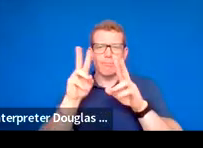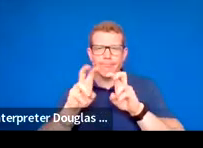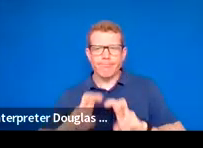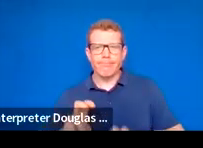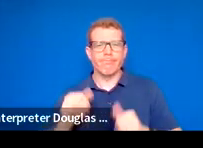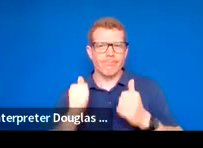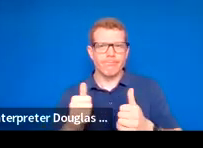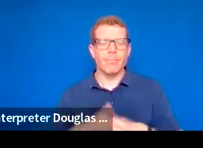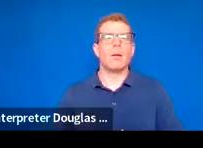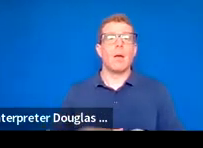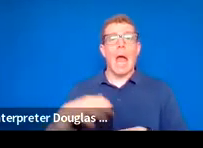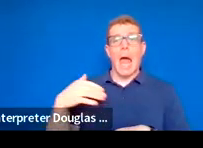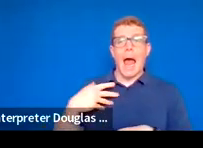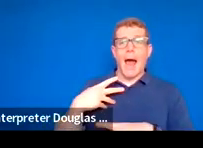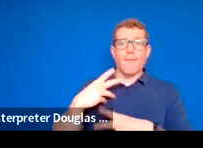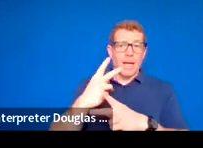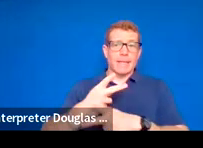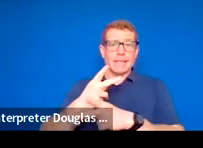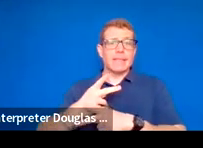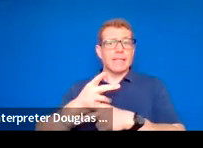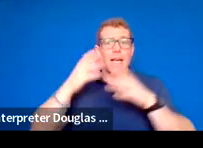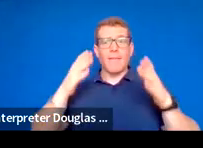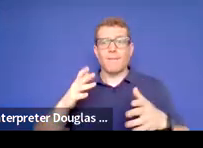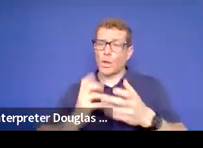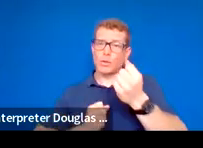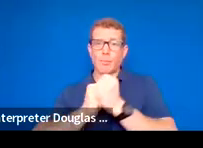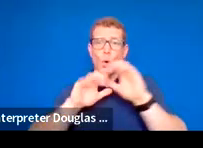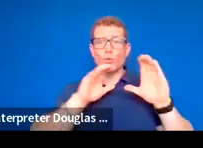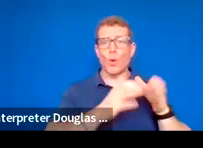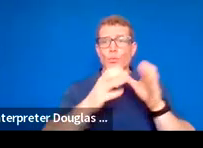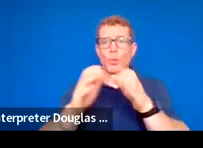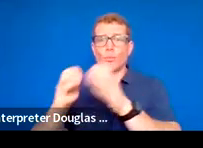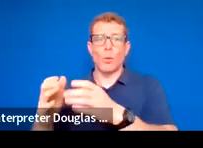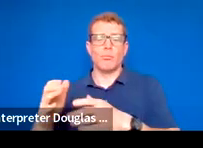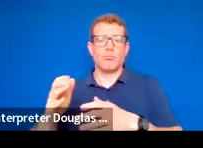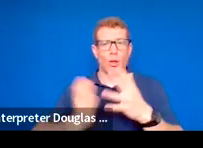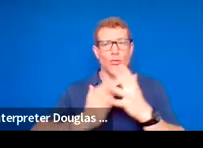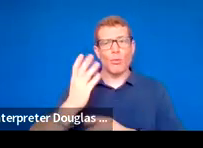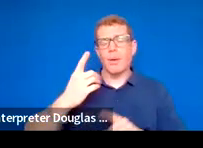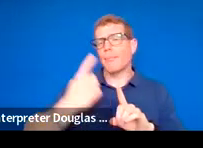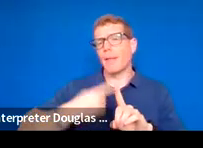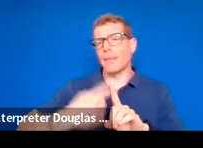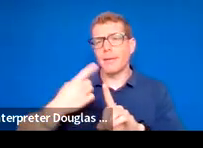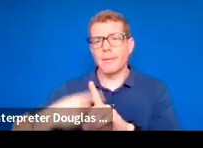We have caregiver support groups throughout the month. All you have to do is reach out anyone across the country.